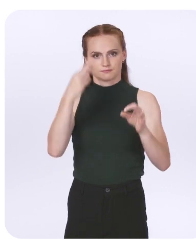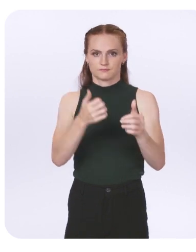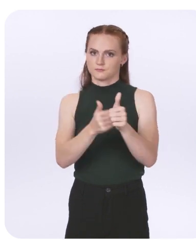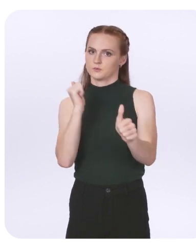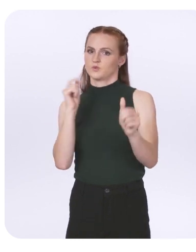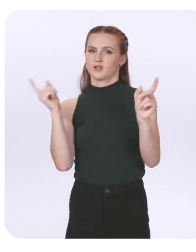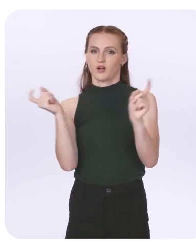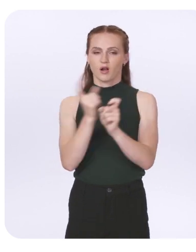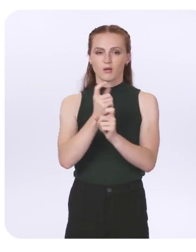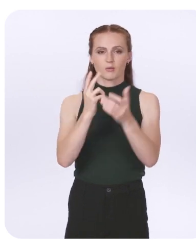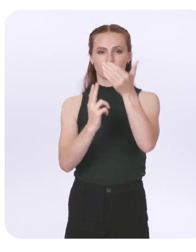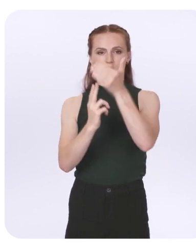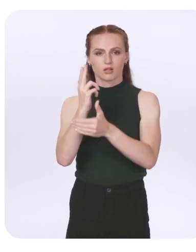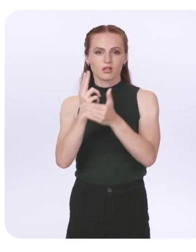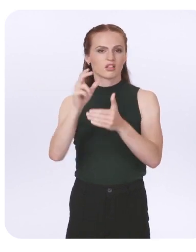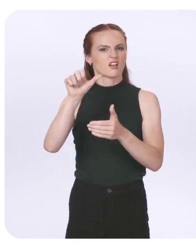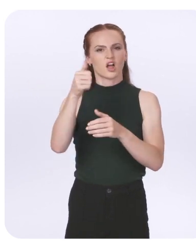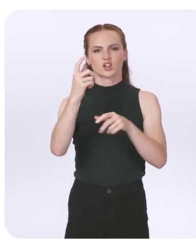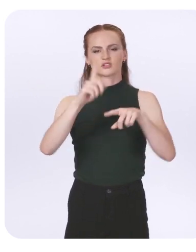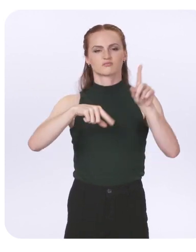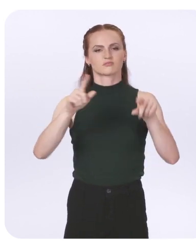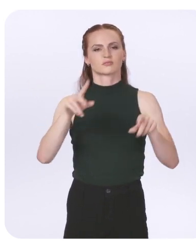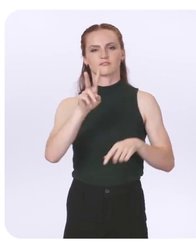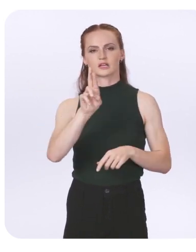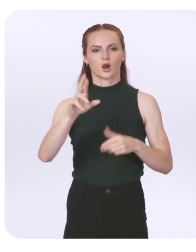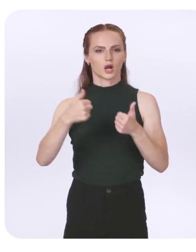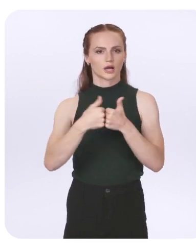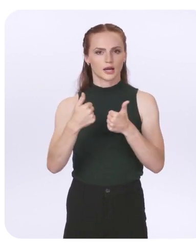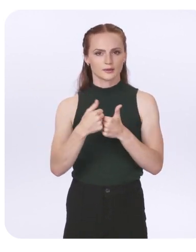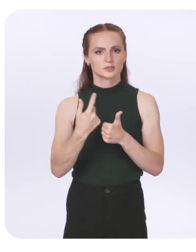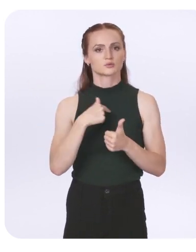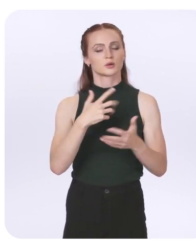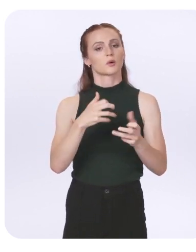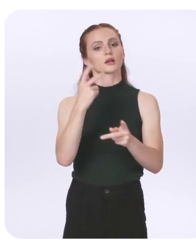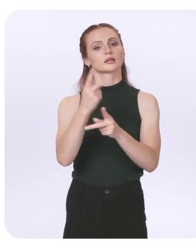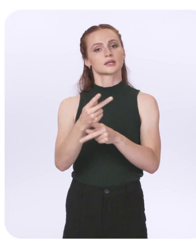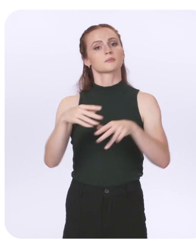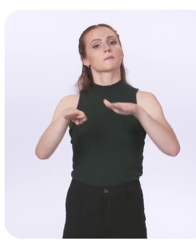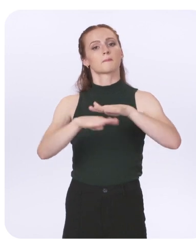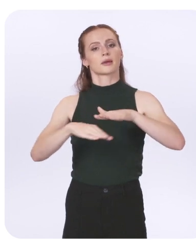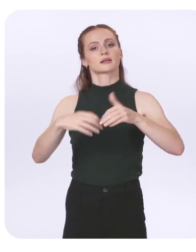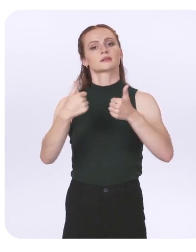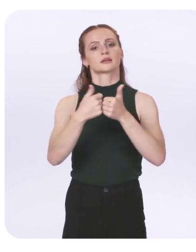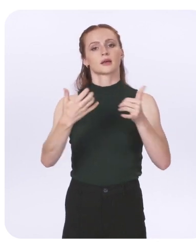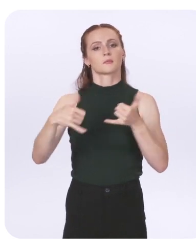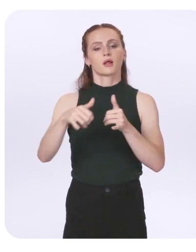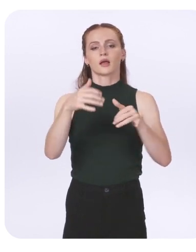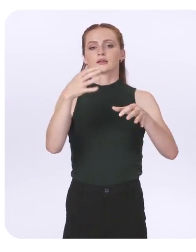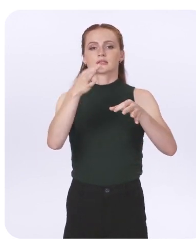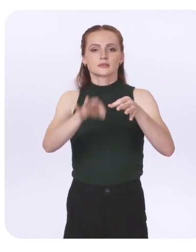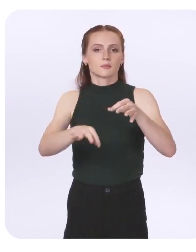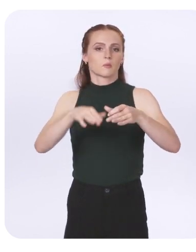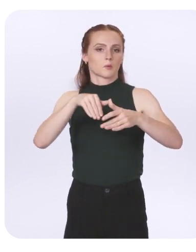like in some other VR games because we want to keep the basic gameplay in Breachers simple and accessible.